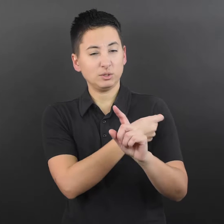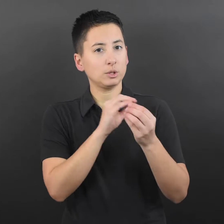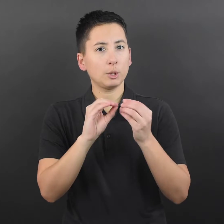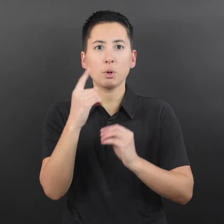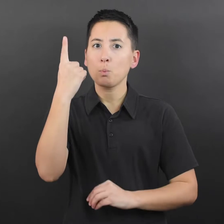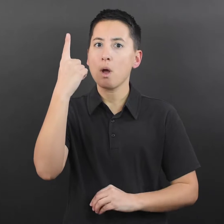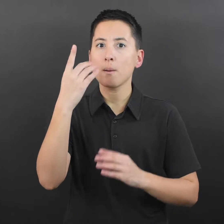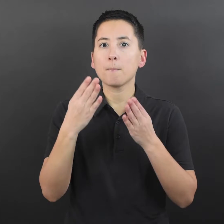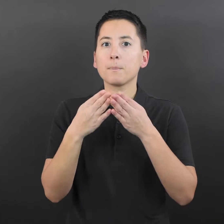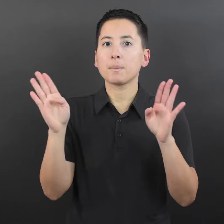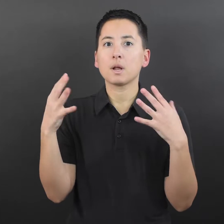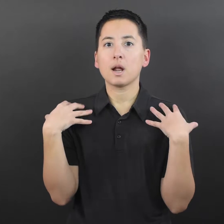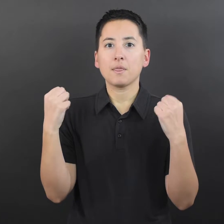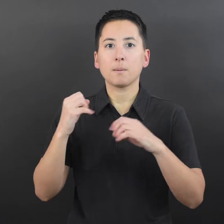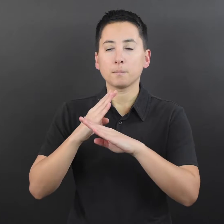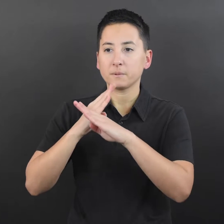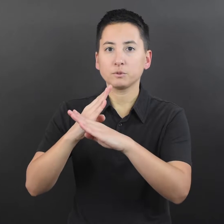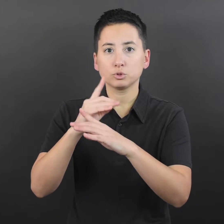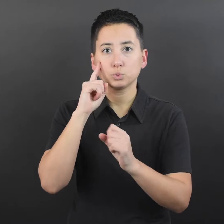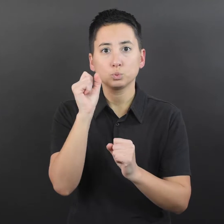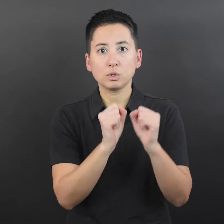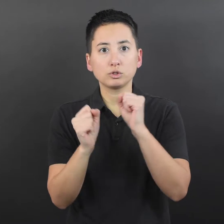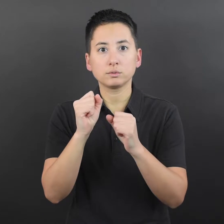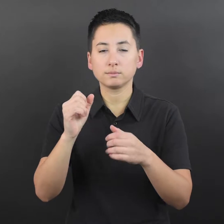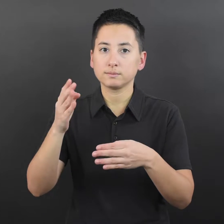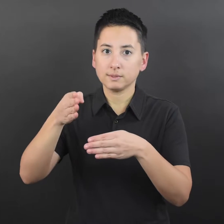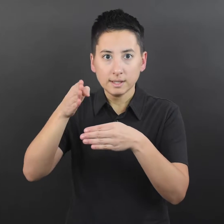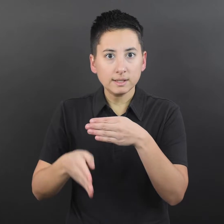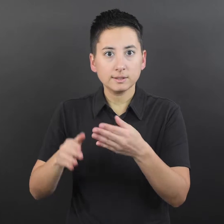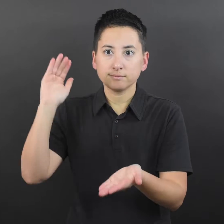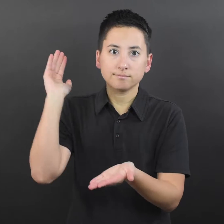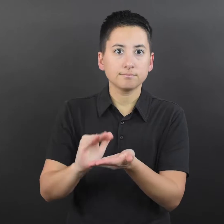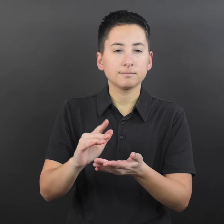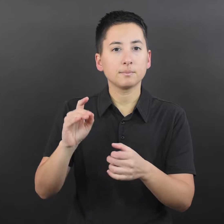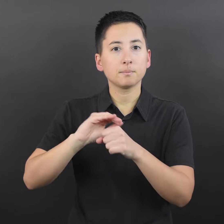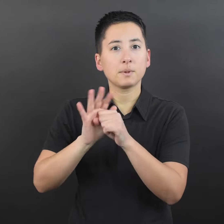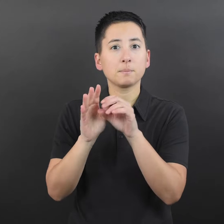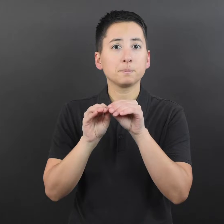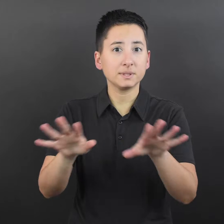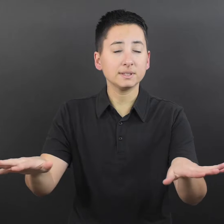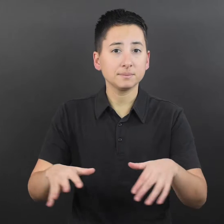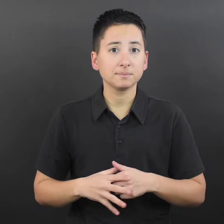Vaccination is the leading public health prevention strategy to end the COVID-19 pandemic.